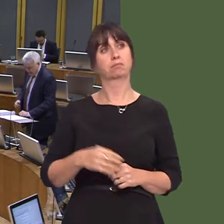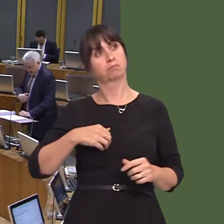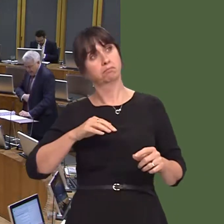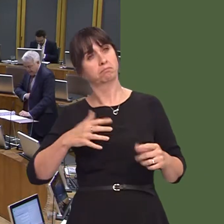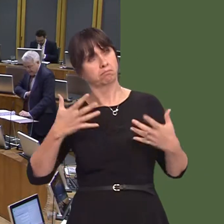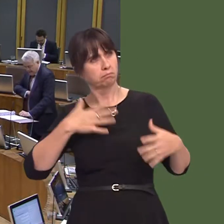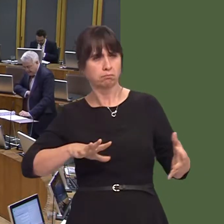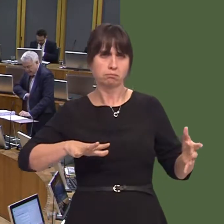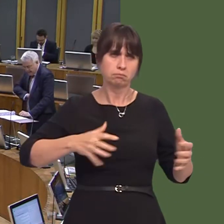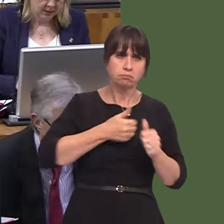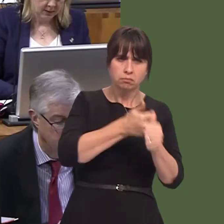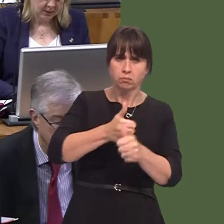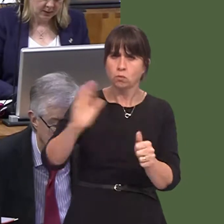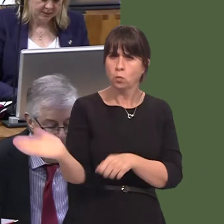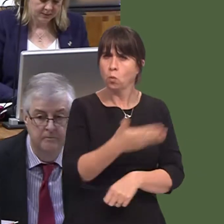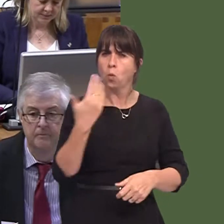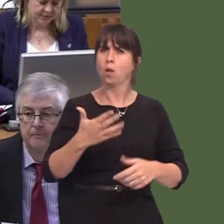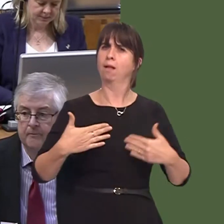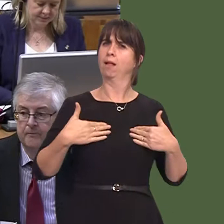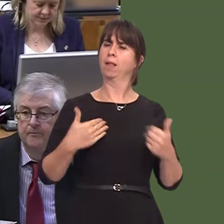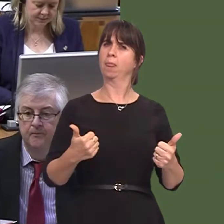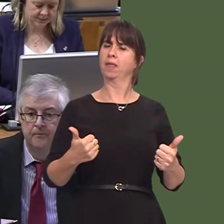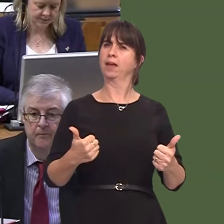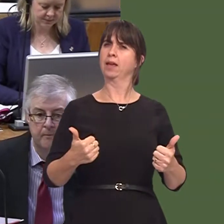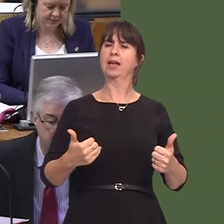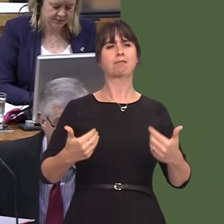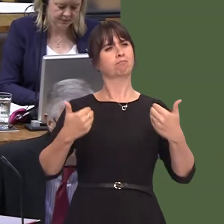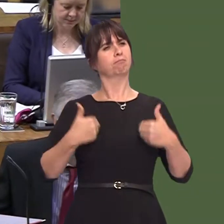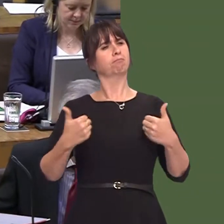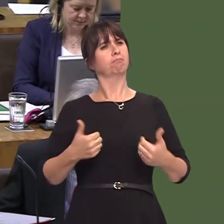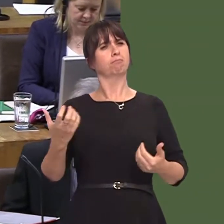support everyone to live healthy, prosperous and rewarding lives.